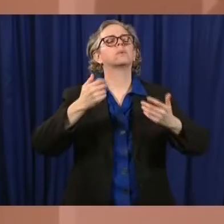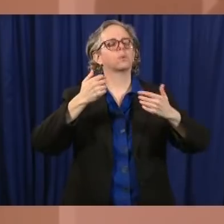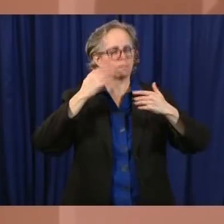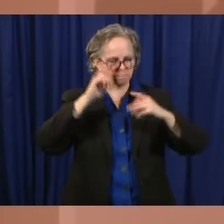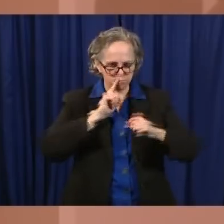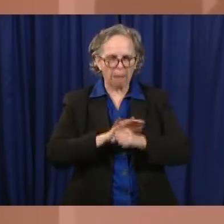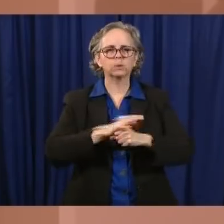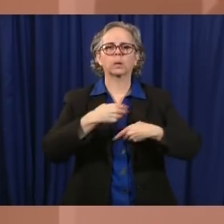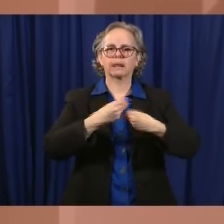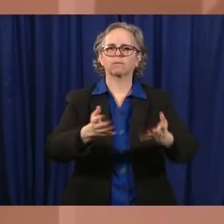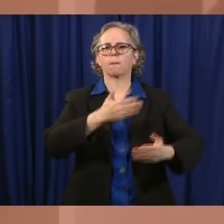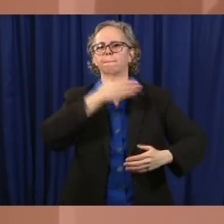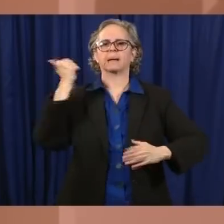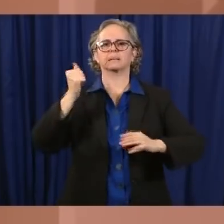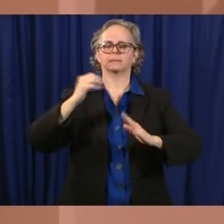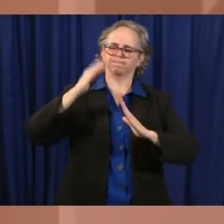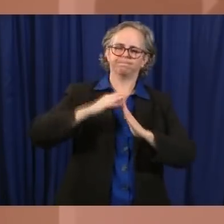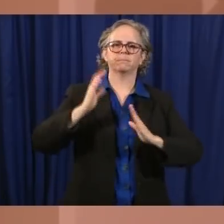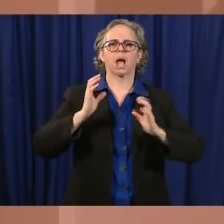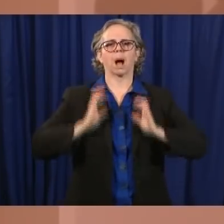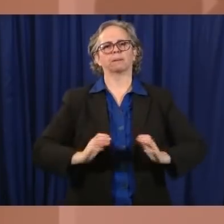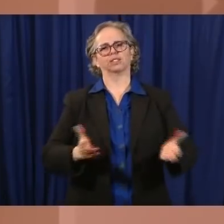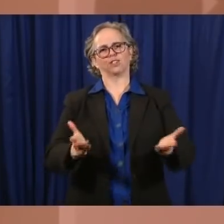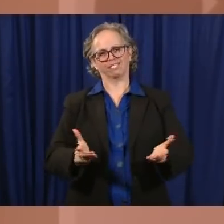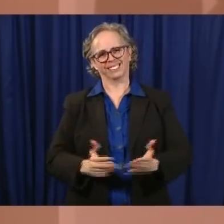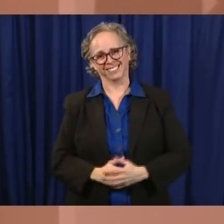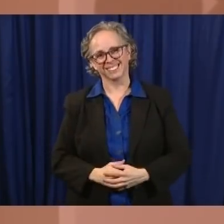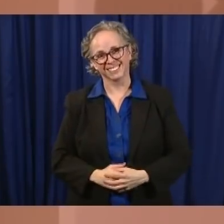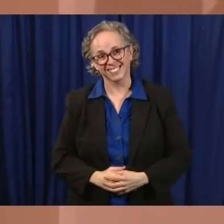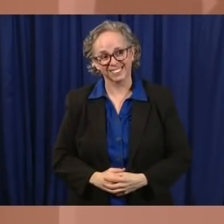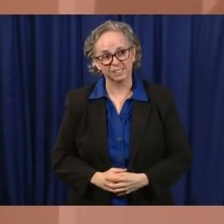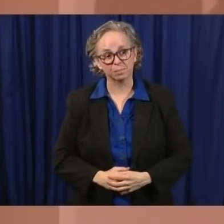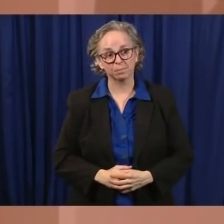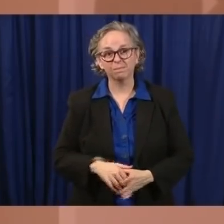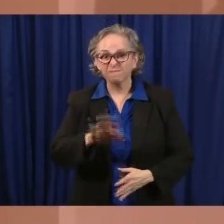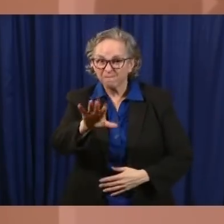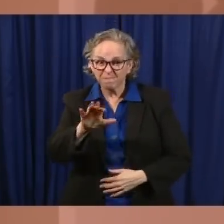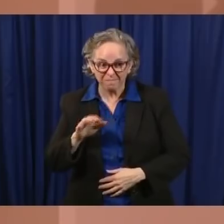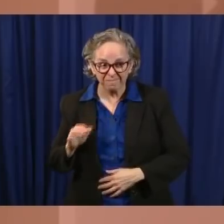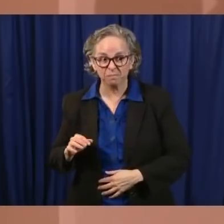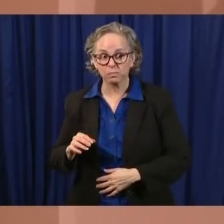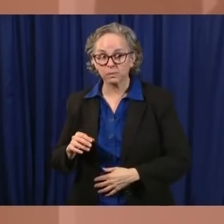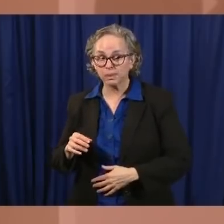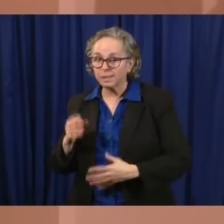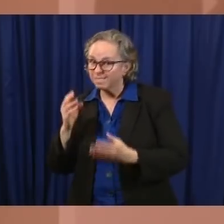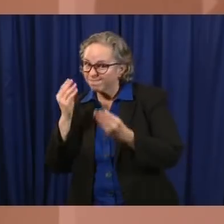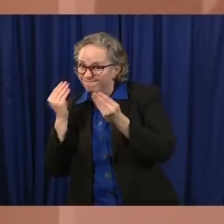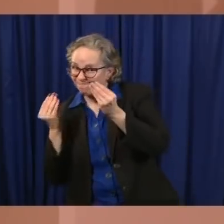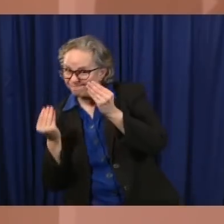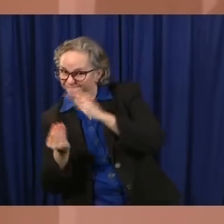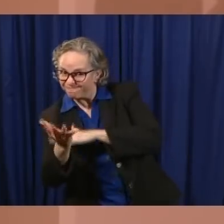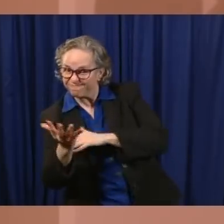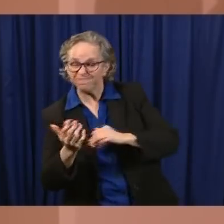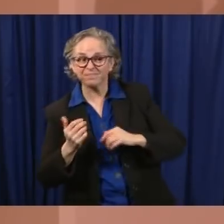IDENTIFYING WAYS, AND GIVE PEOPLE MORE CERTAINTY, AND BETTER CUSTOMER SERVICE AS WE